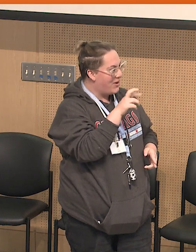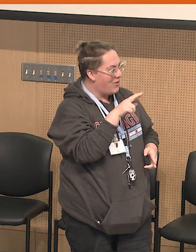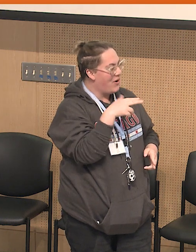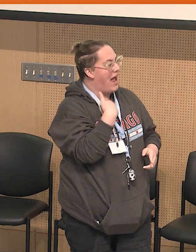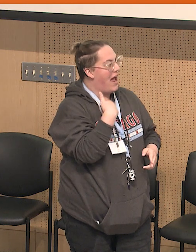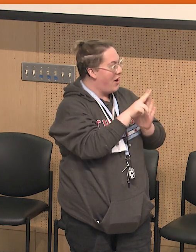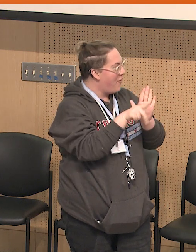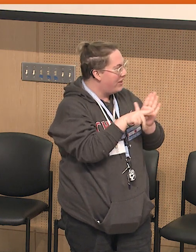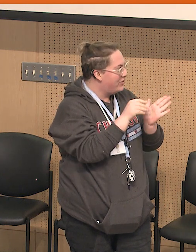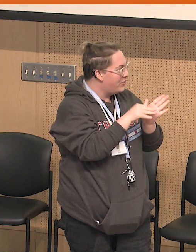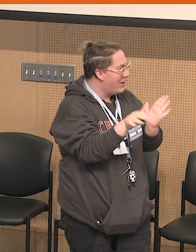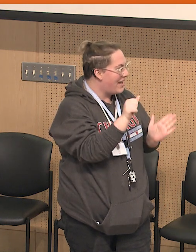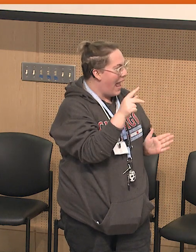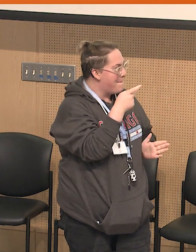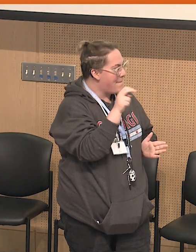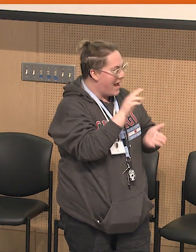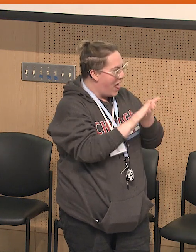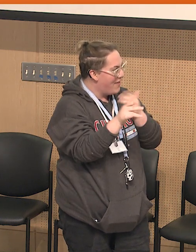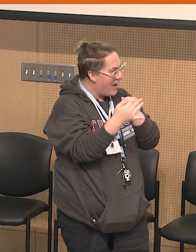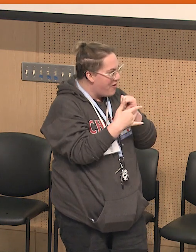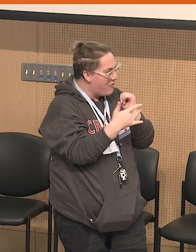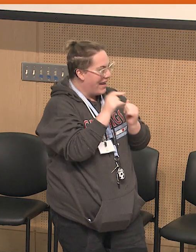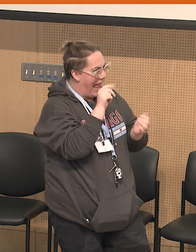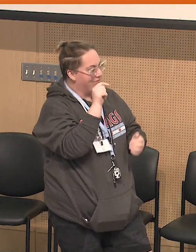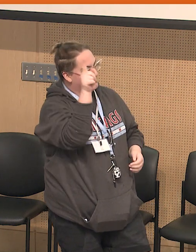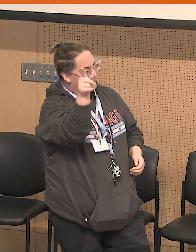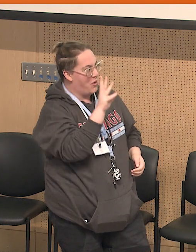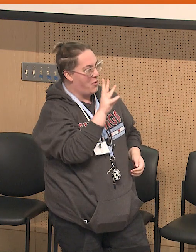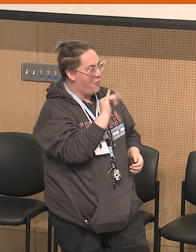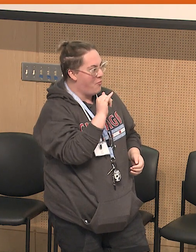It's nice to meet you. I'm an undergrad-- graduate student.